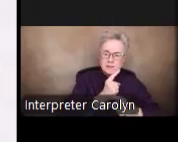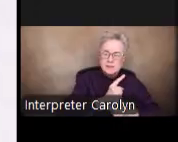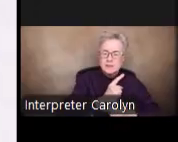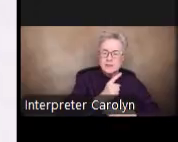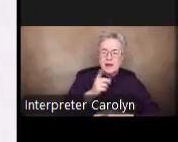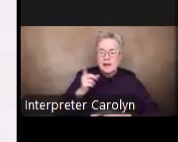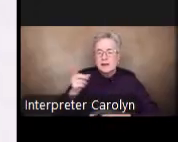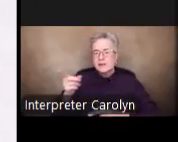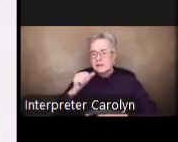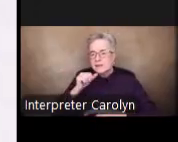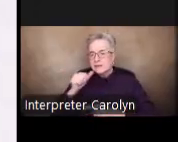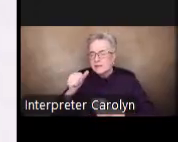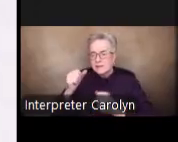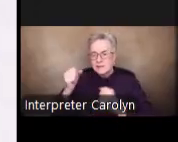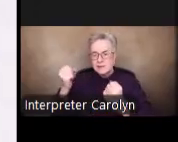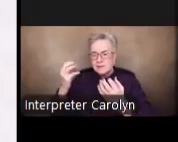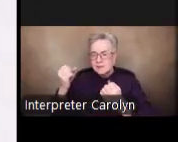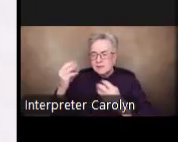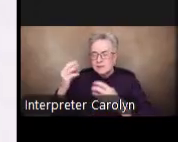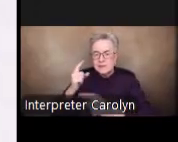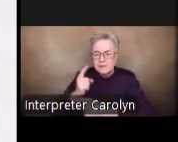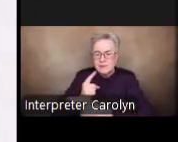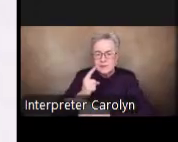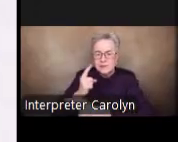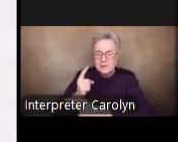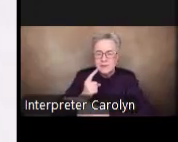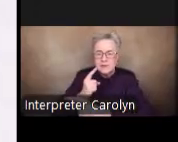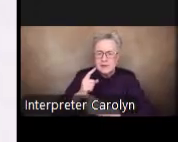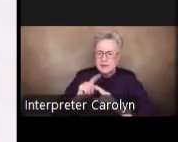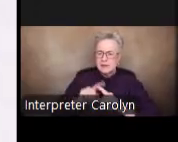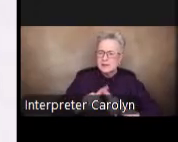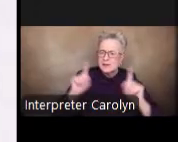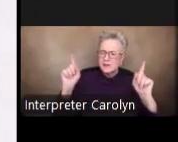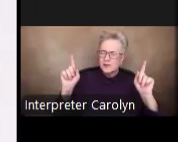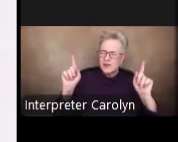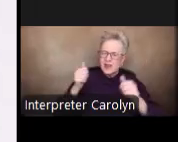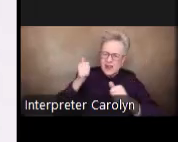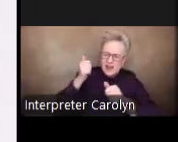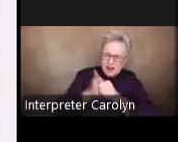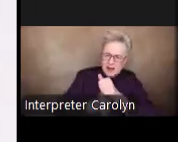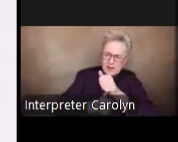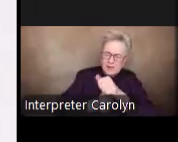producing the same word or sign differently every time. This